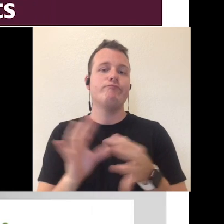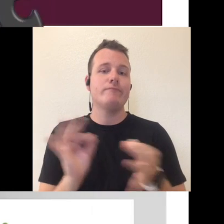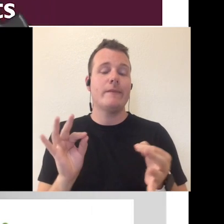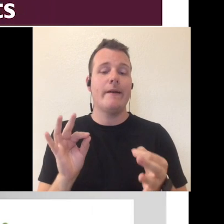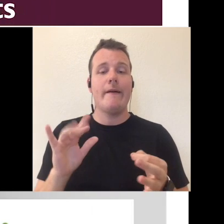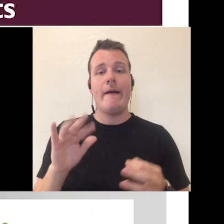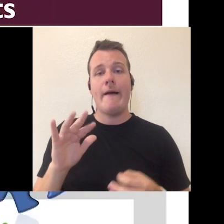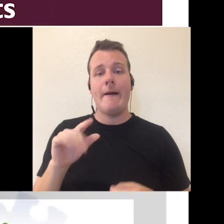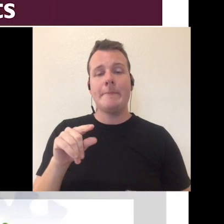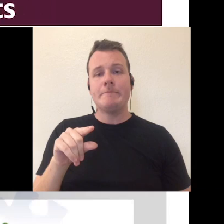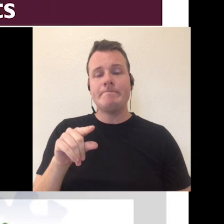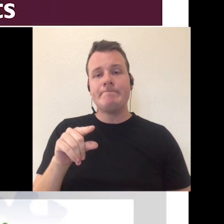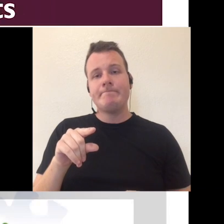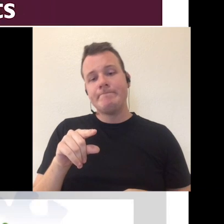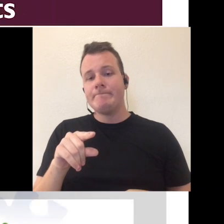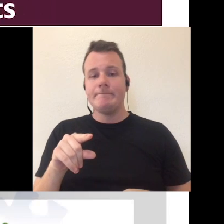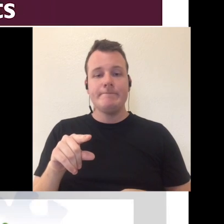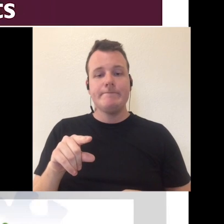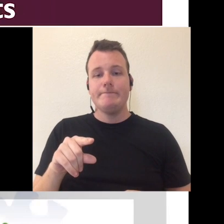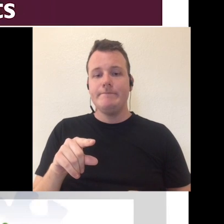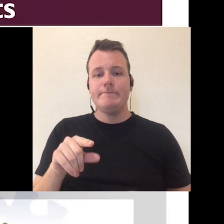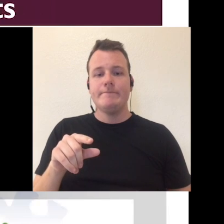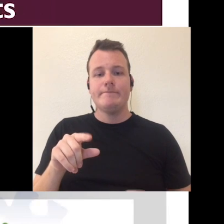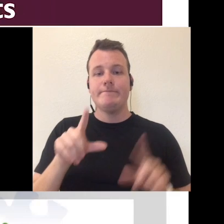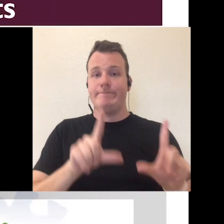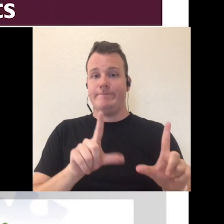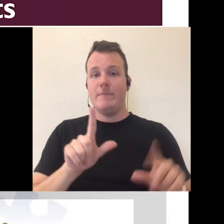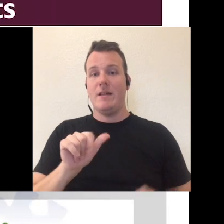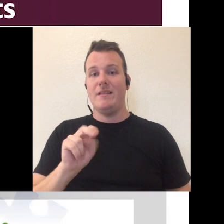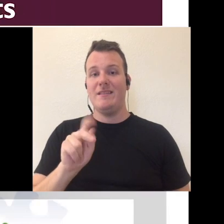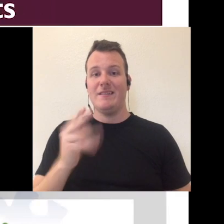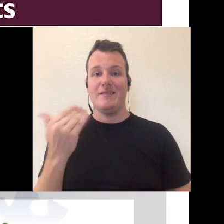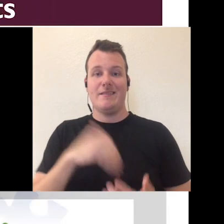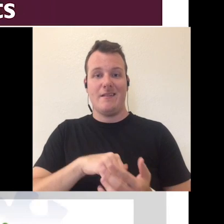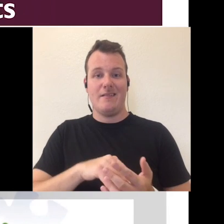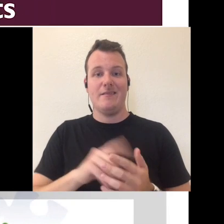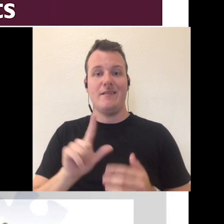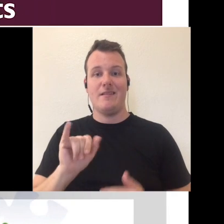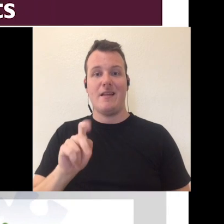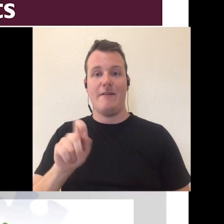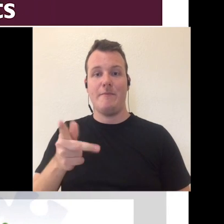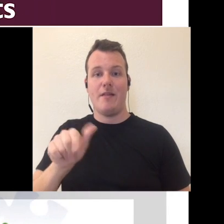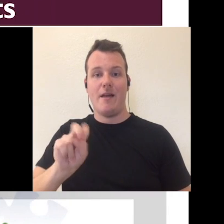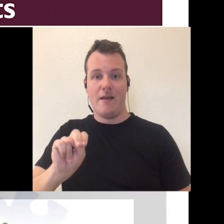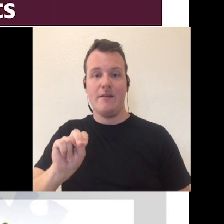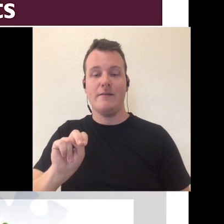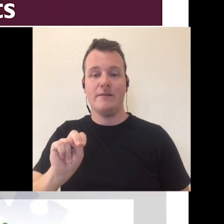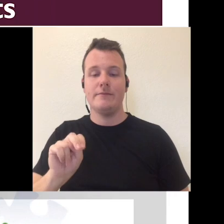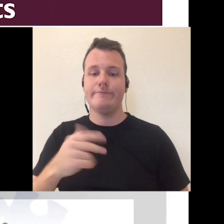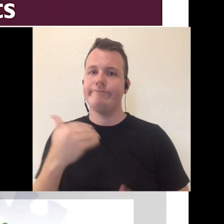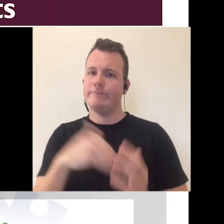that that that the here is the link again for Live Plan.